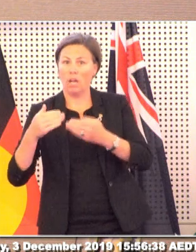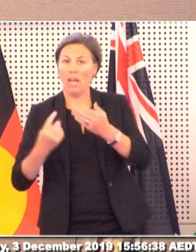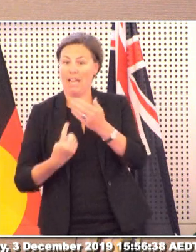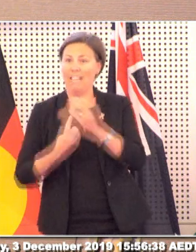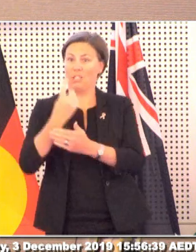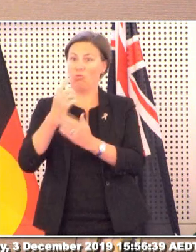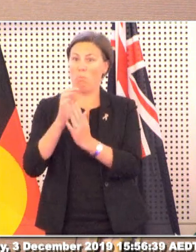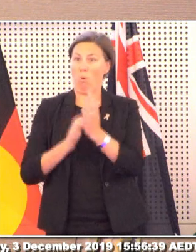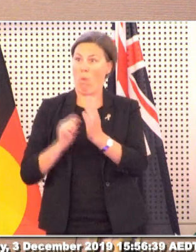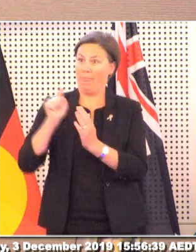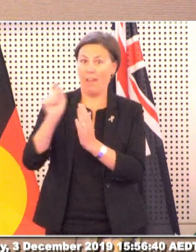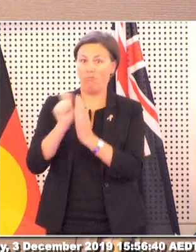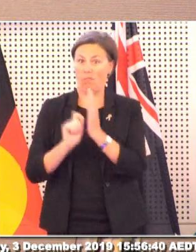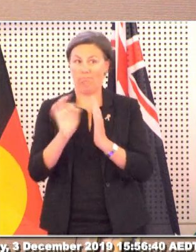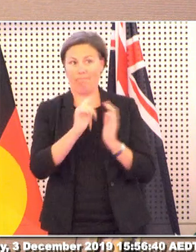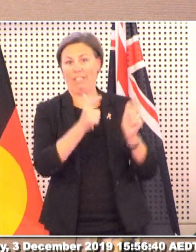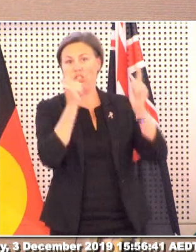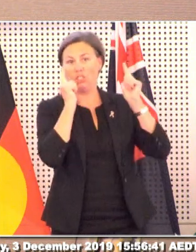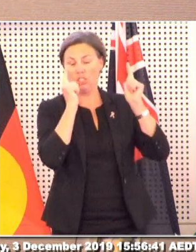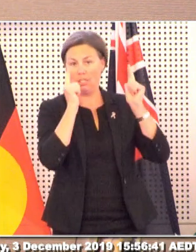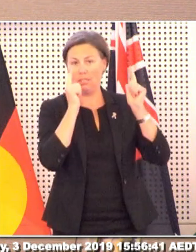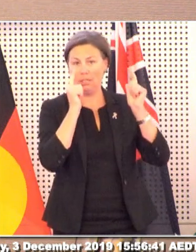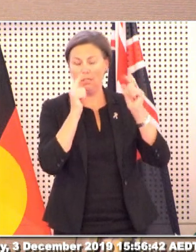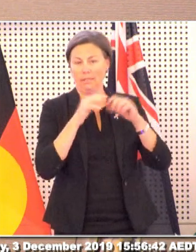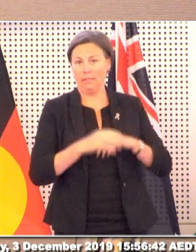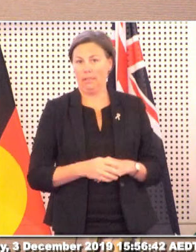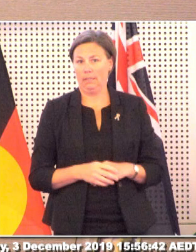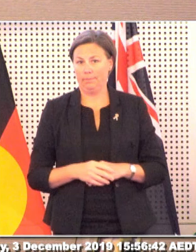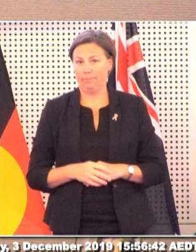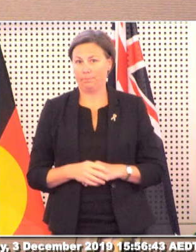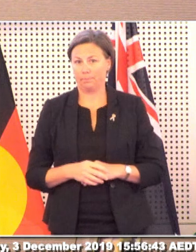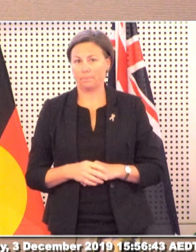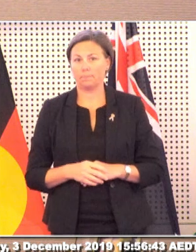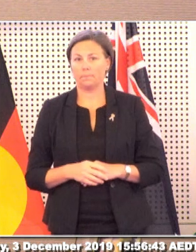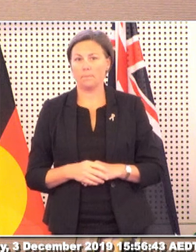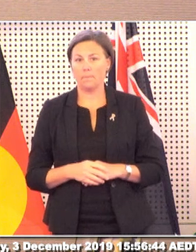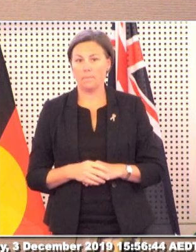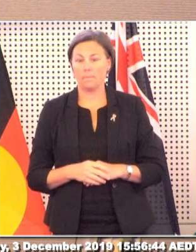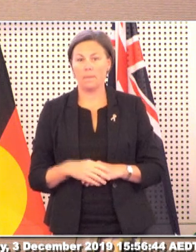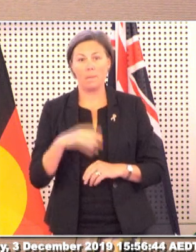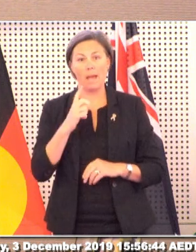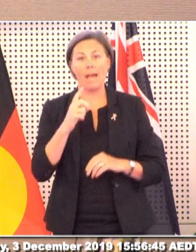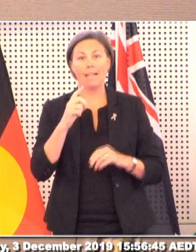Now, there is a requirement that the CVs reports are responded